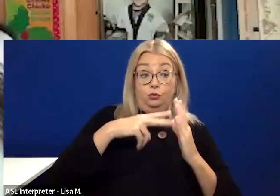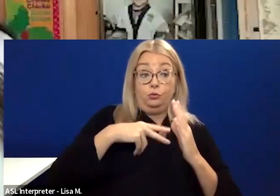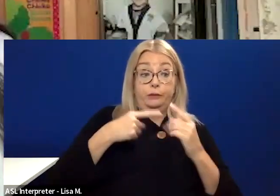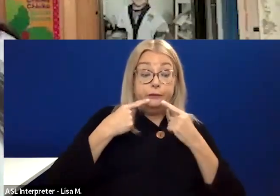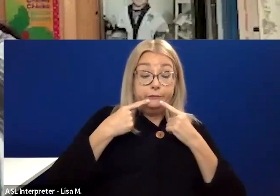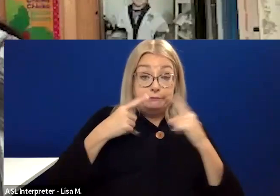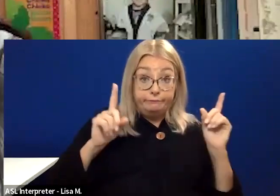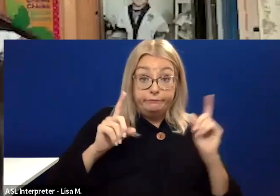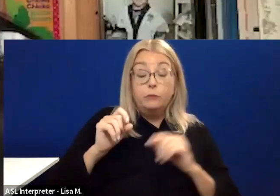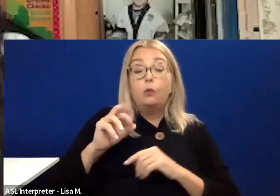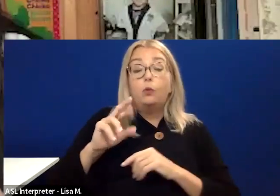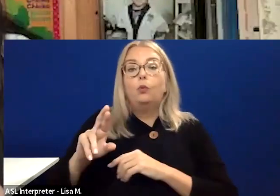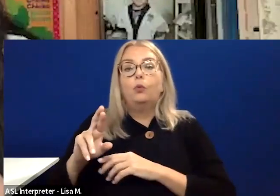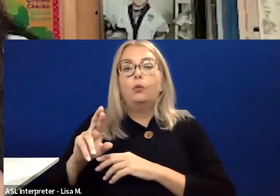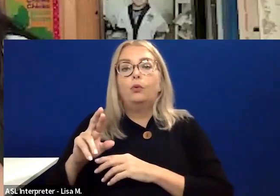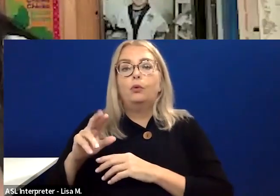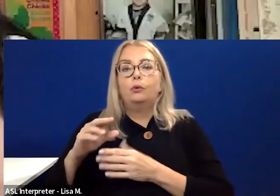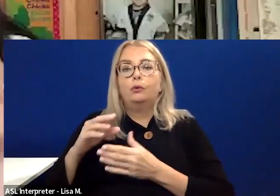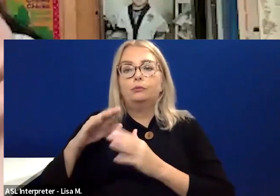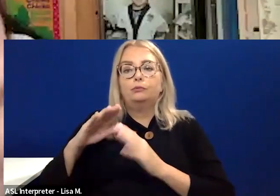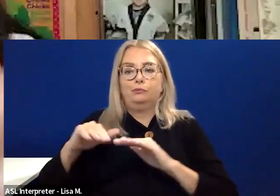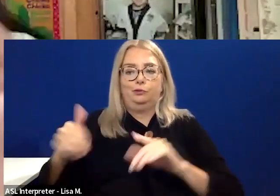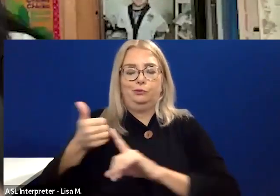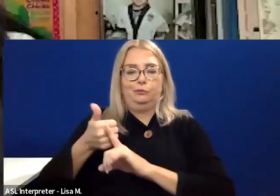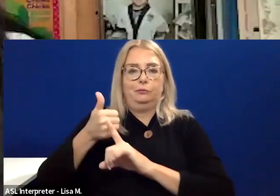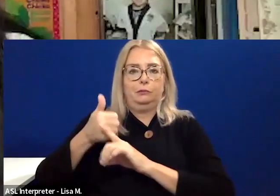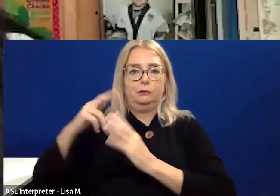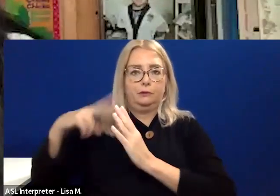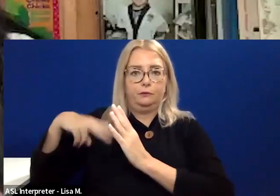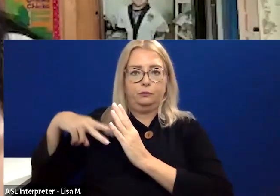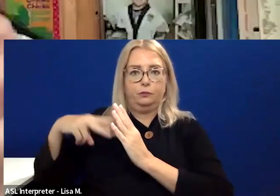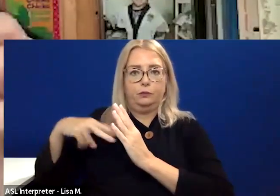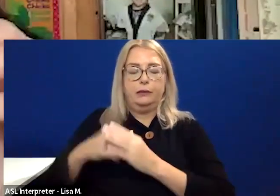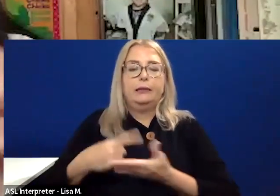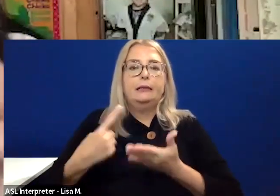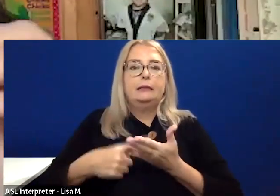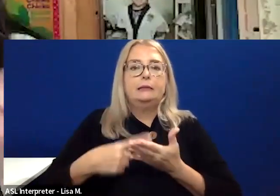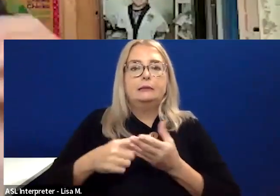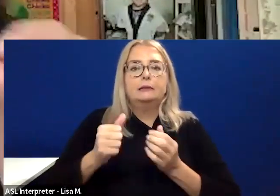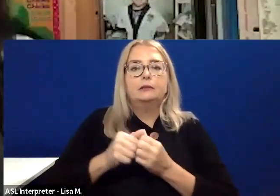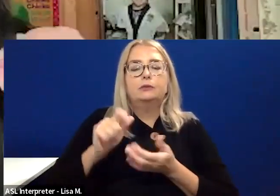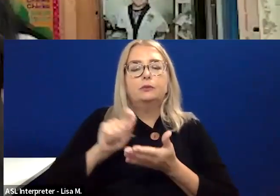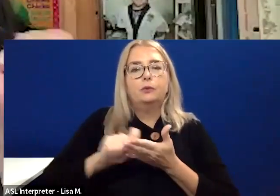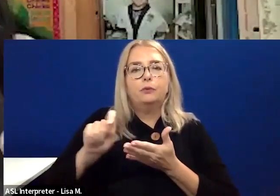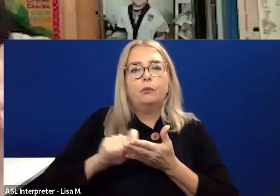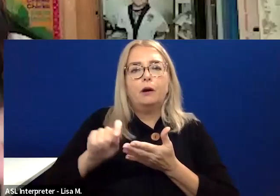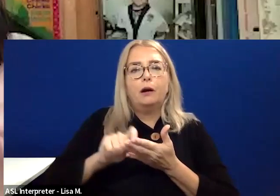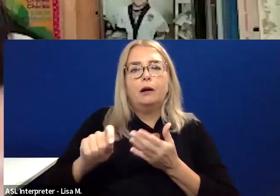building of topics and then the discussion in the writing both discussion and writing tends to be